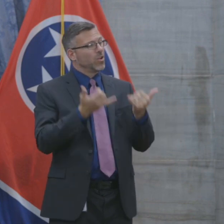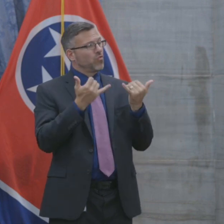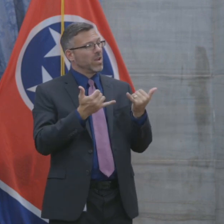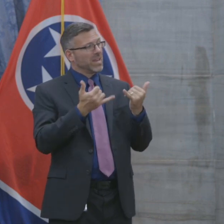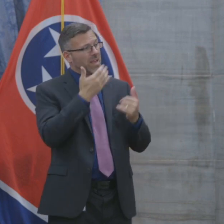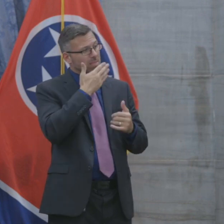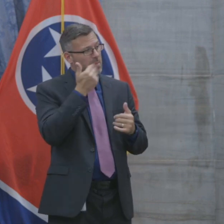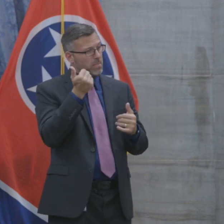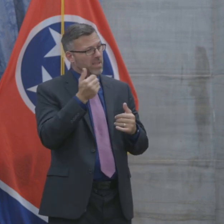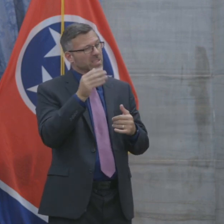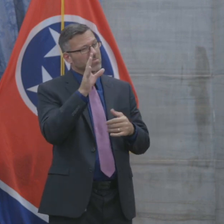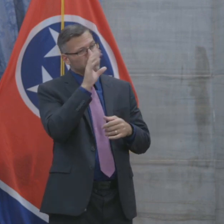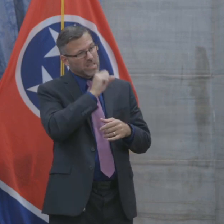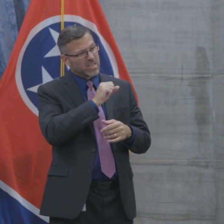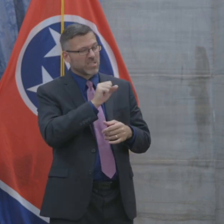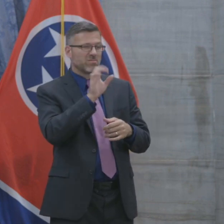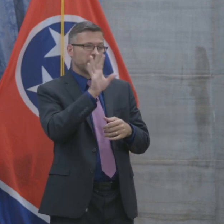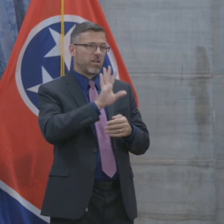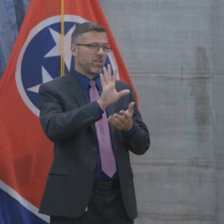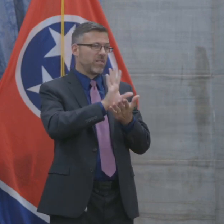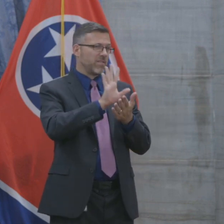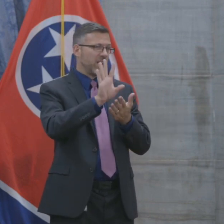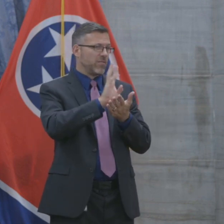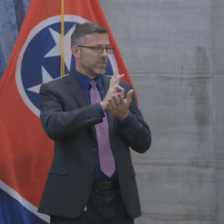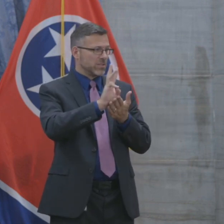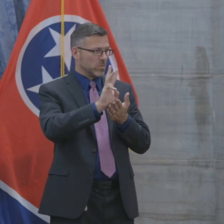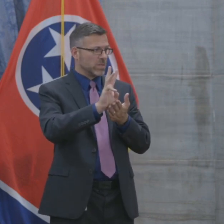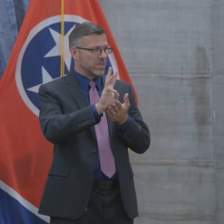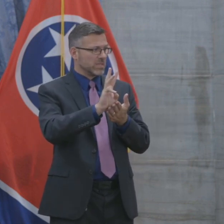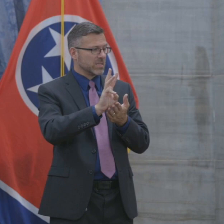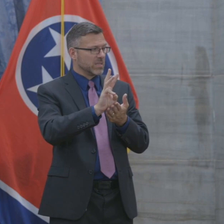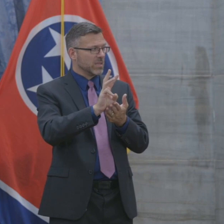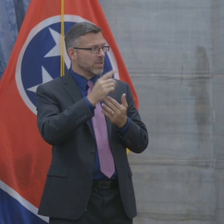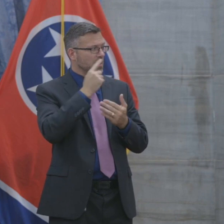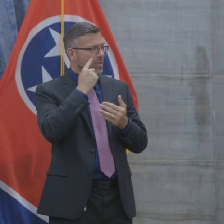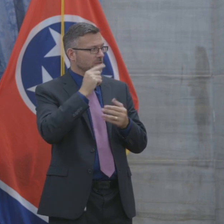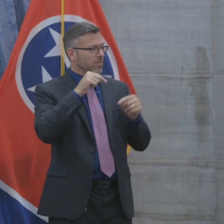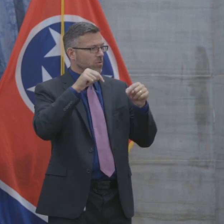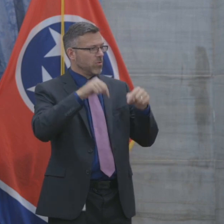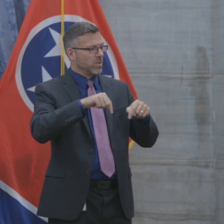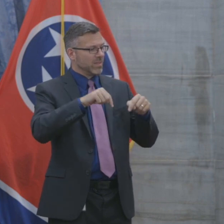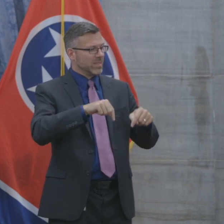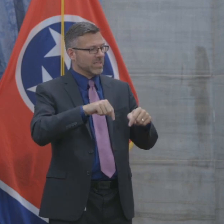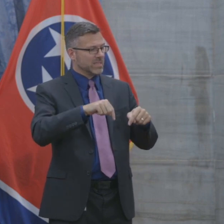begin to have conversations again with FEMA to find out what